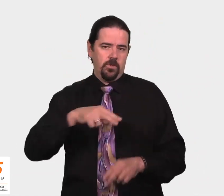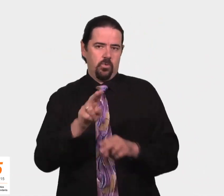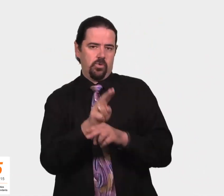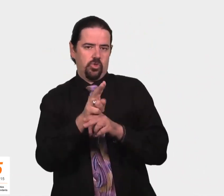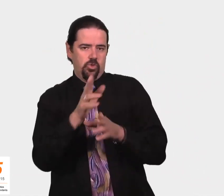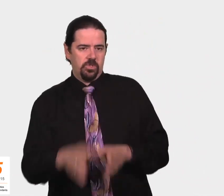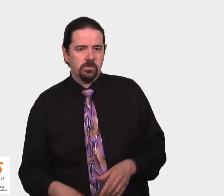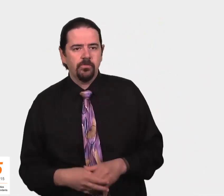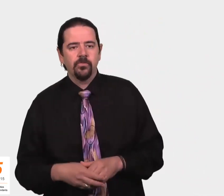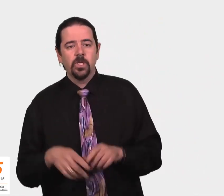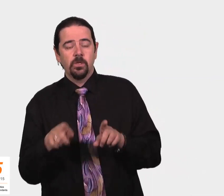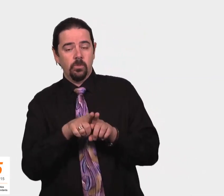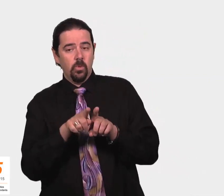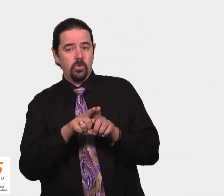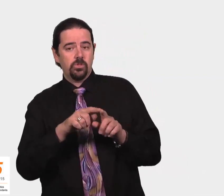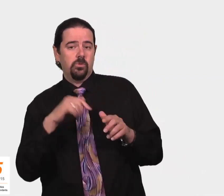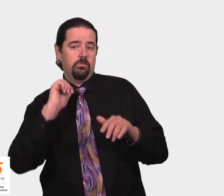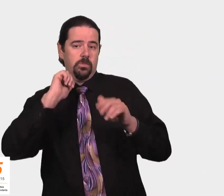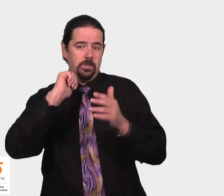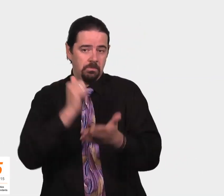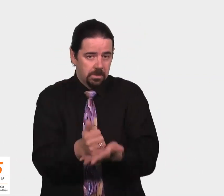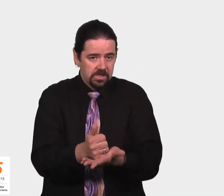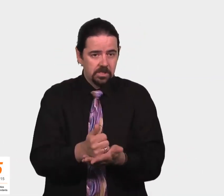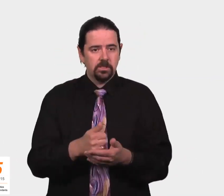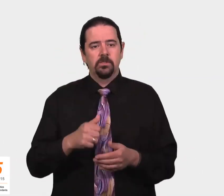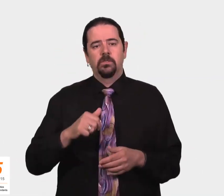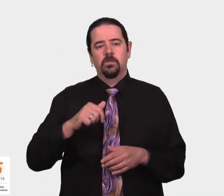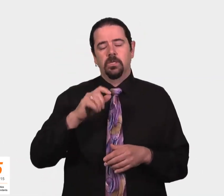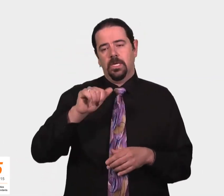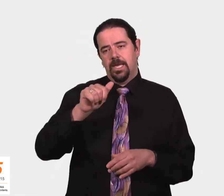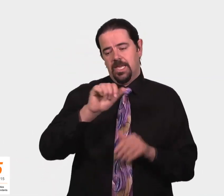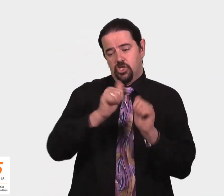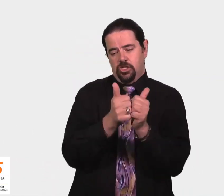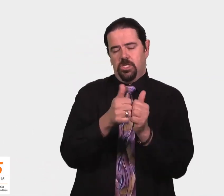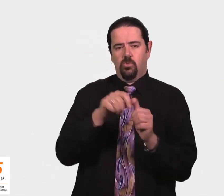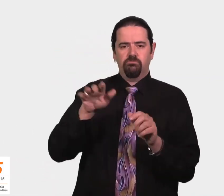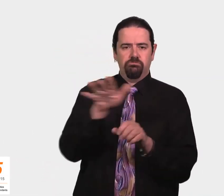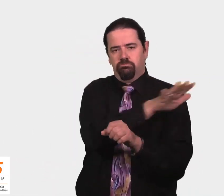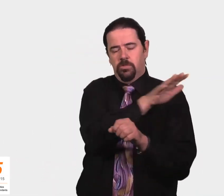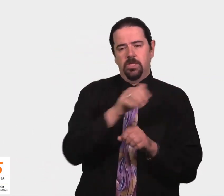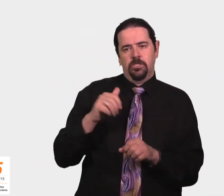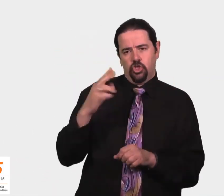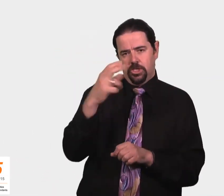We have also implemented an agency-wide accreditation process.